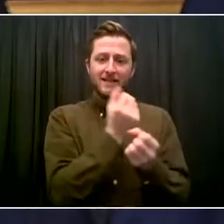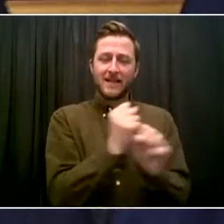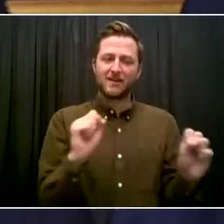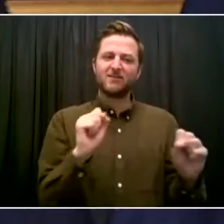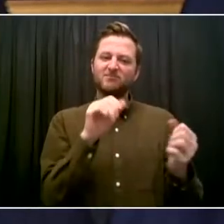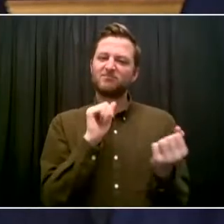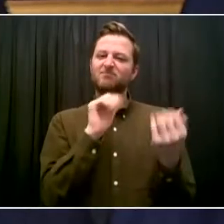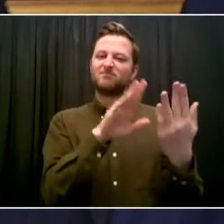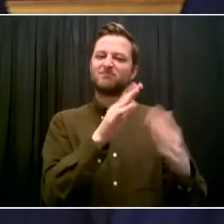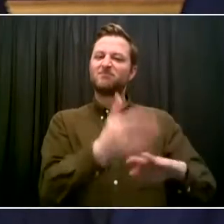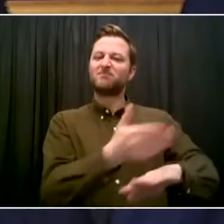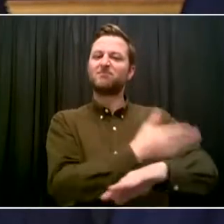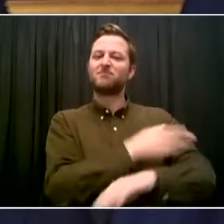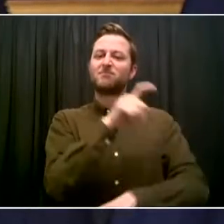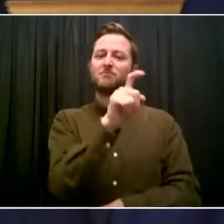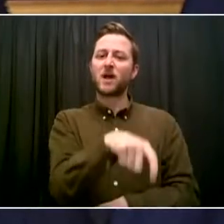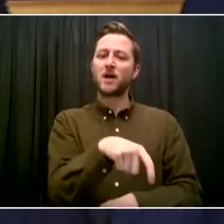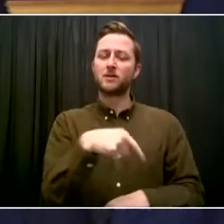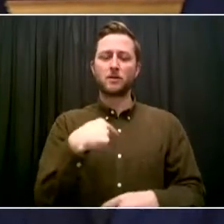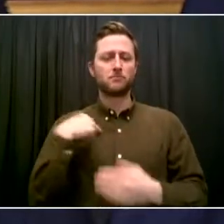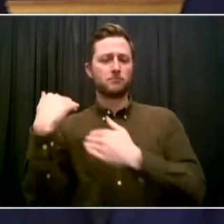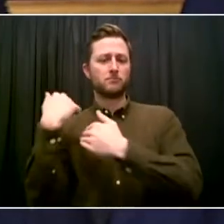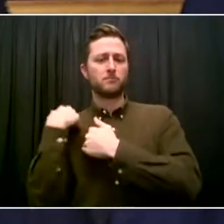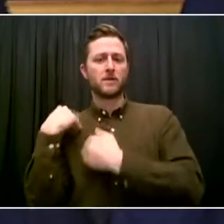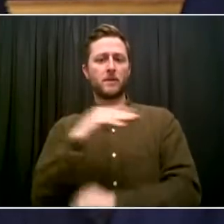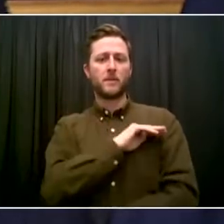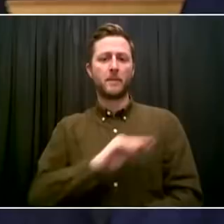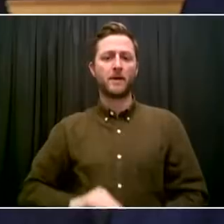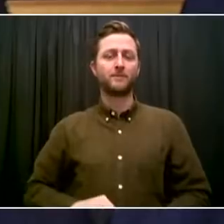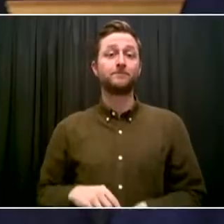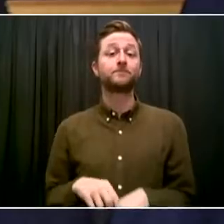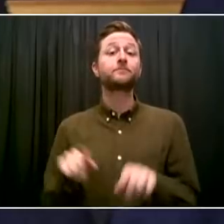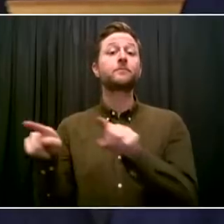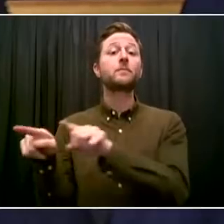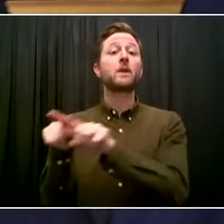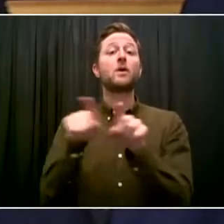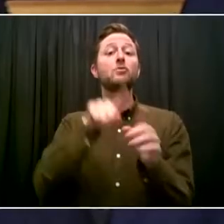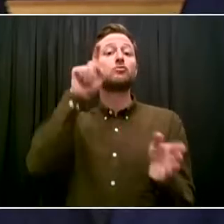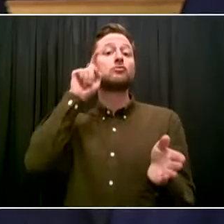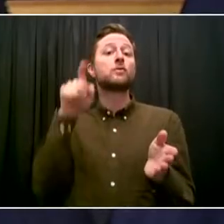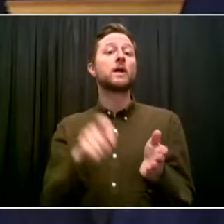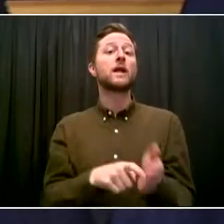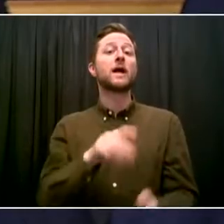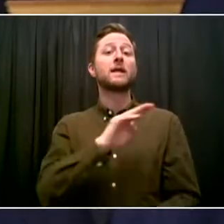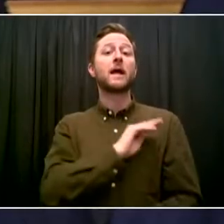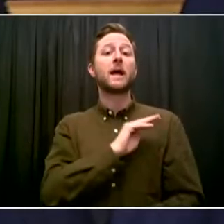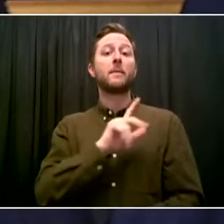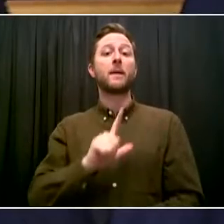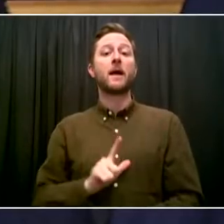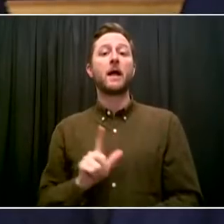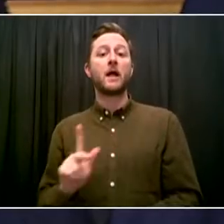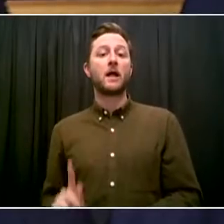I TAKE THE TRAIN EVERY DAY AND WHEN I MOVED THROUGH THE TRANSPORTATION SYSTEM.